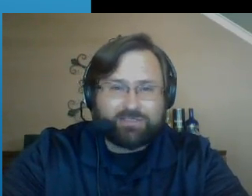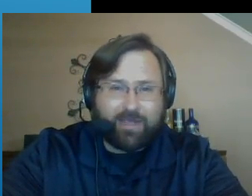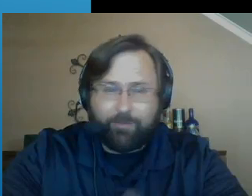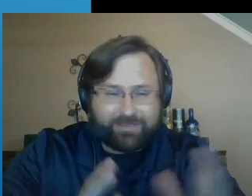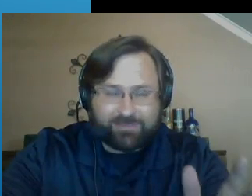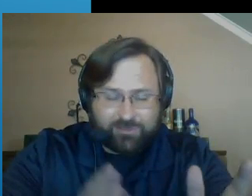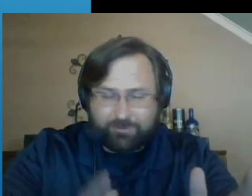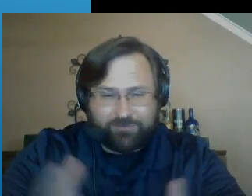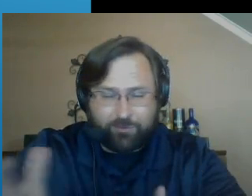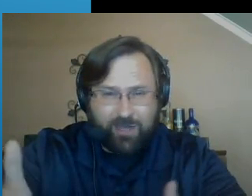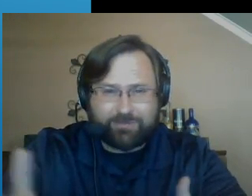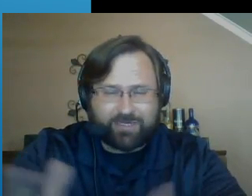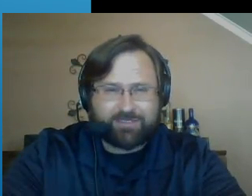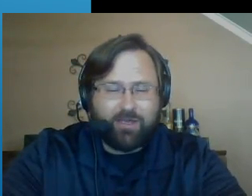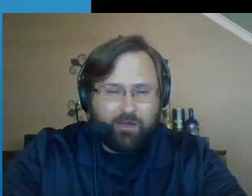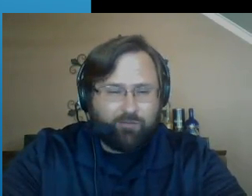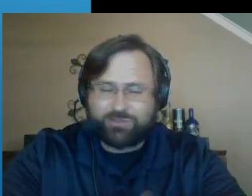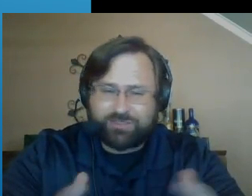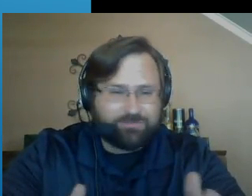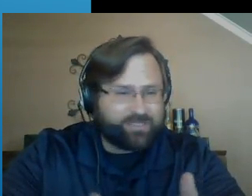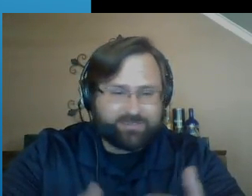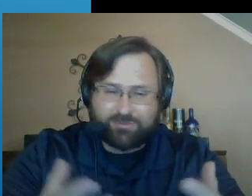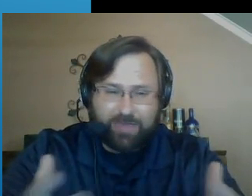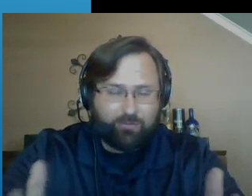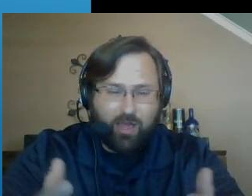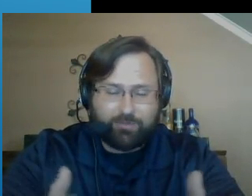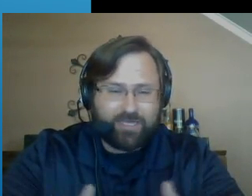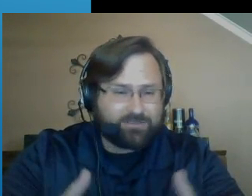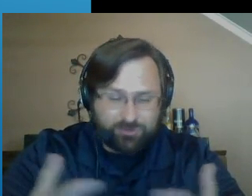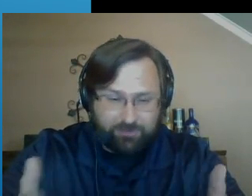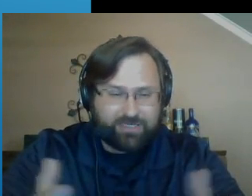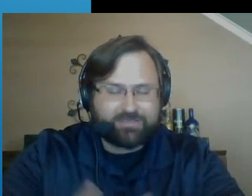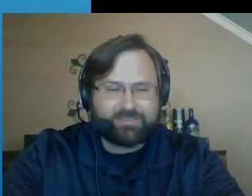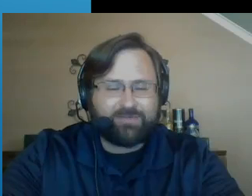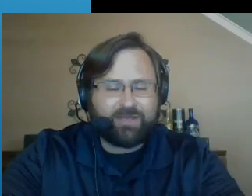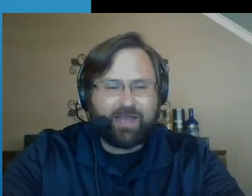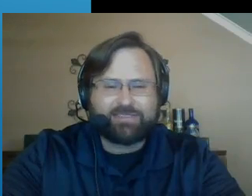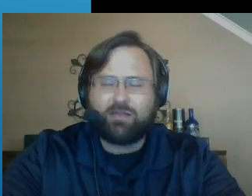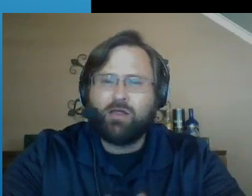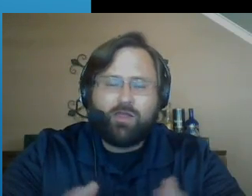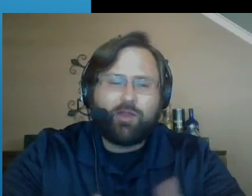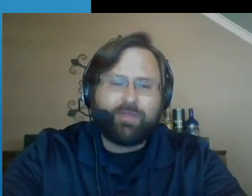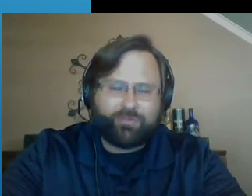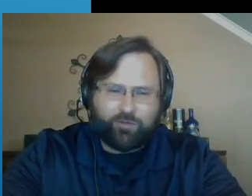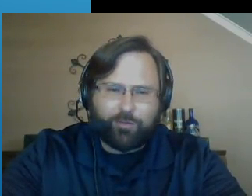set up as subjects verbs and objects of course there are some sentences without objects or some sentences even in ASL that omit the verb